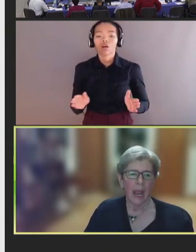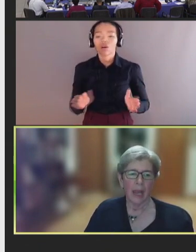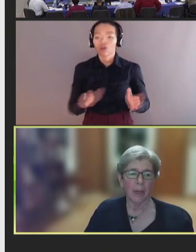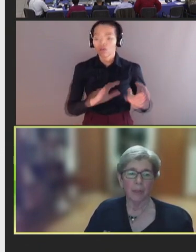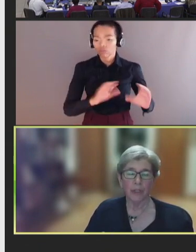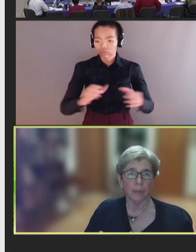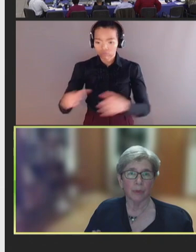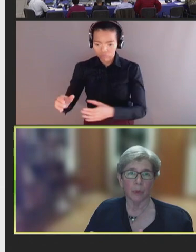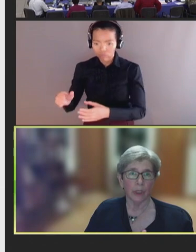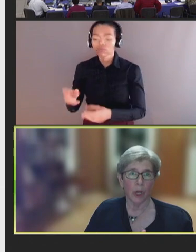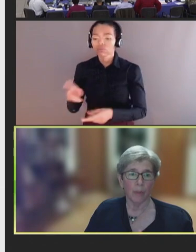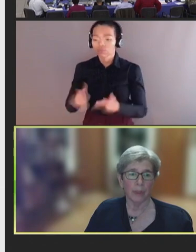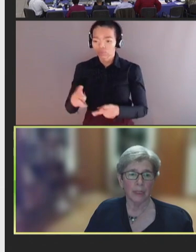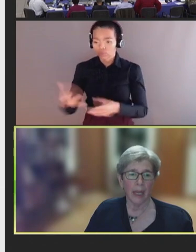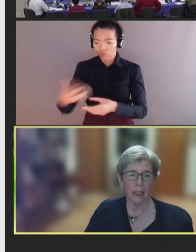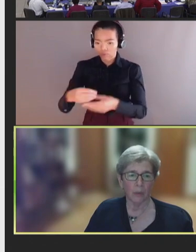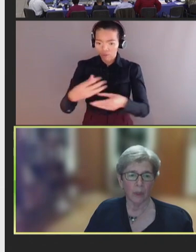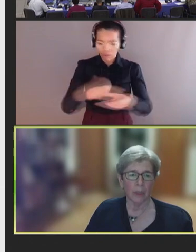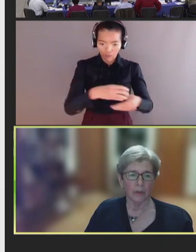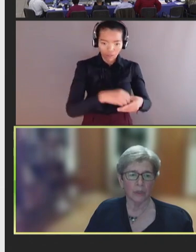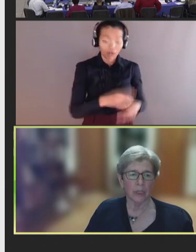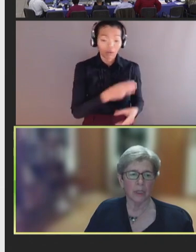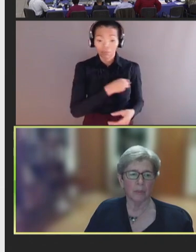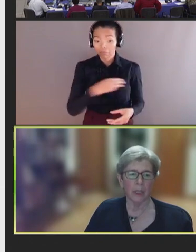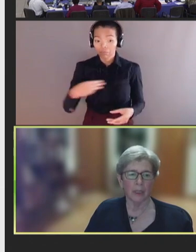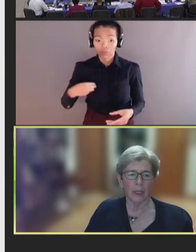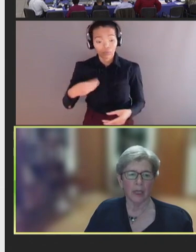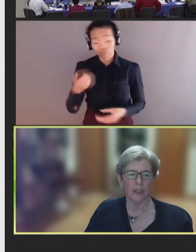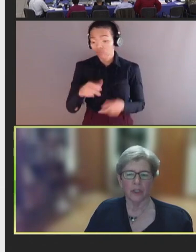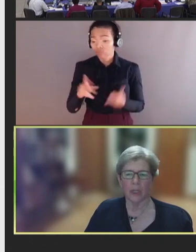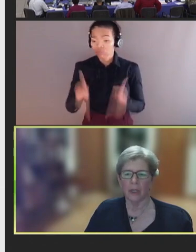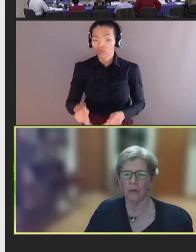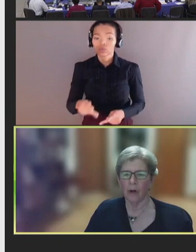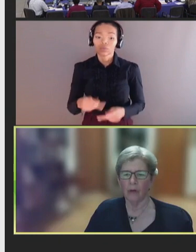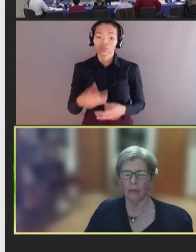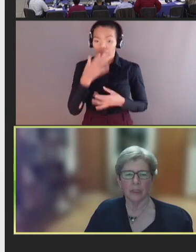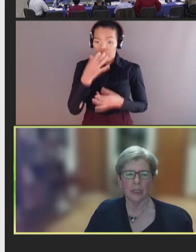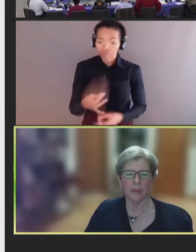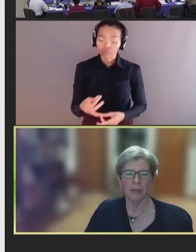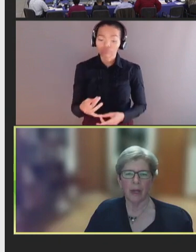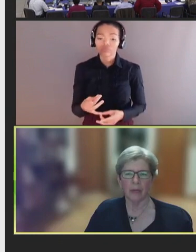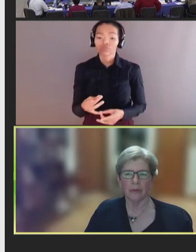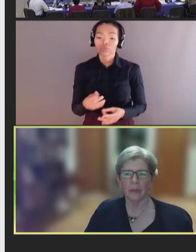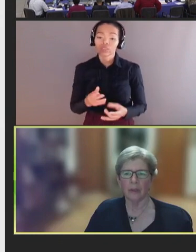And membership is really open to anyone interested in being engaged and involved in TB vaccine